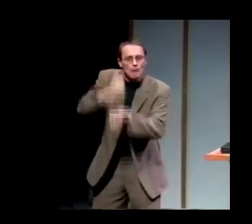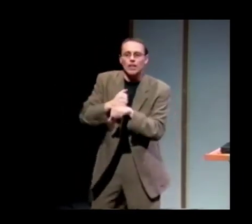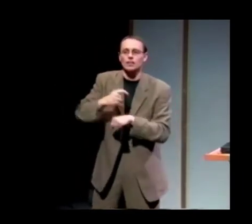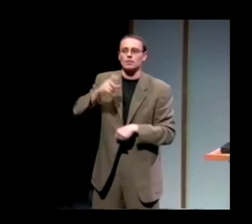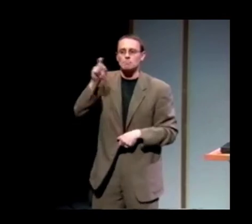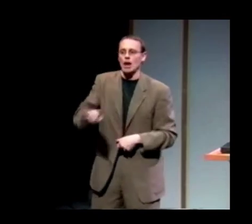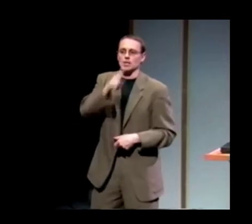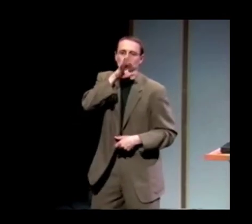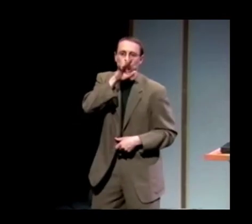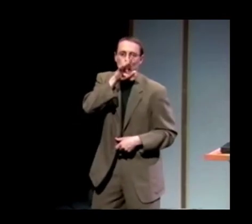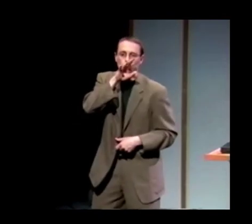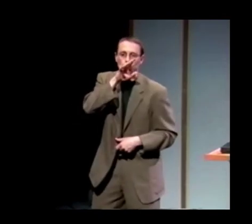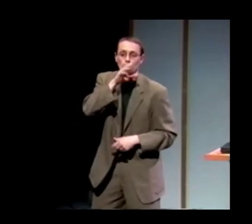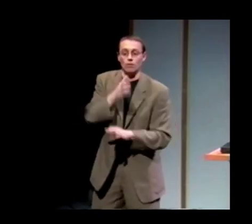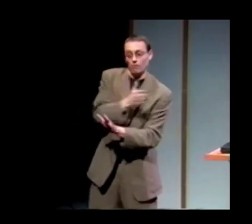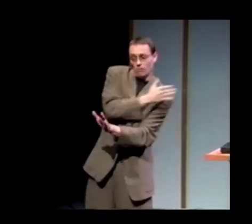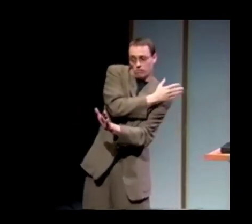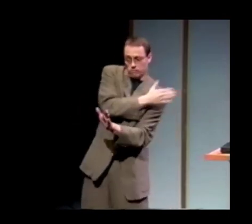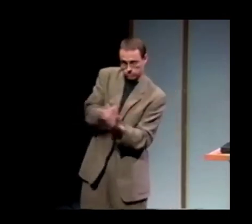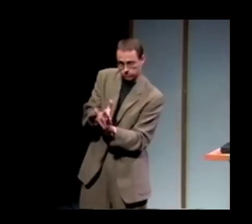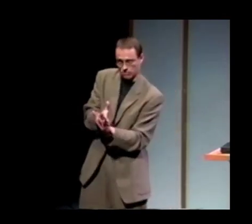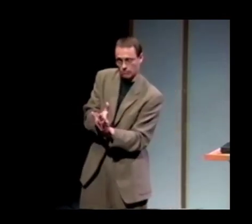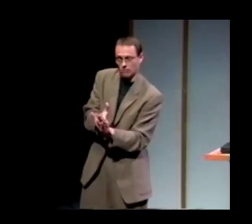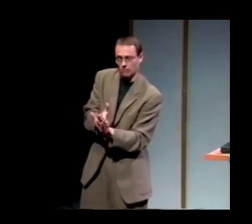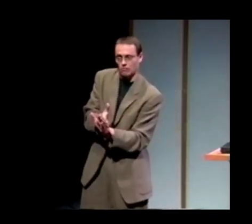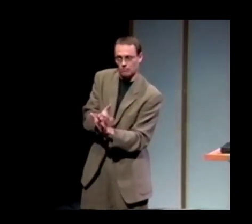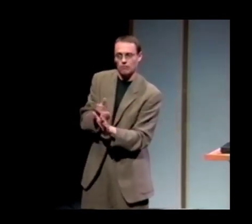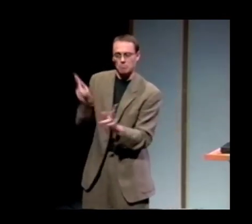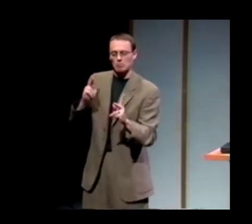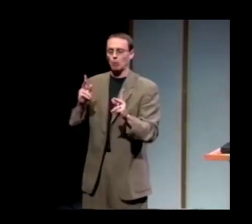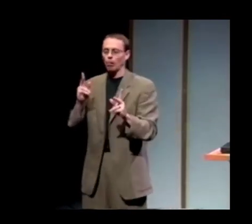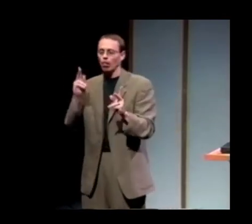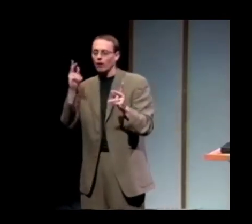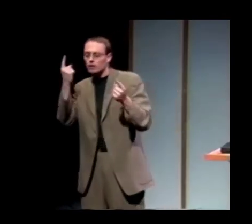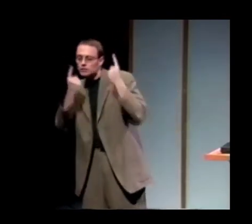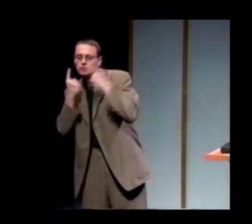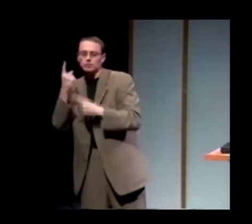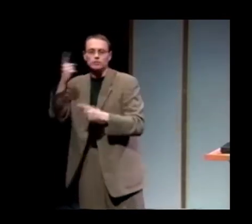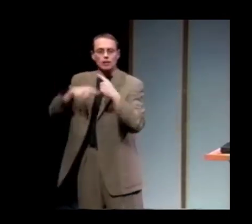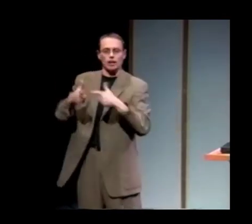BEFORE LINGUAL? BEFORE YOU TALKED, BEFORE WHEN PEOPLE TALKED,